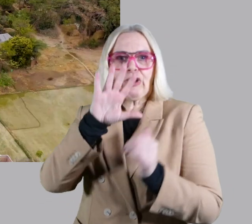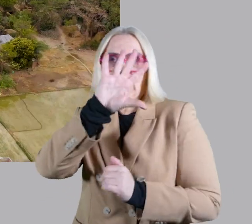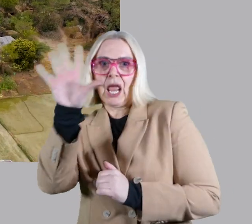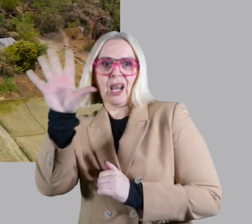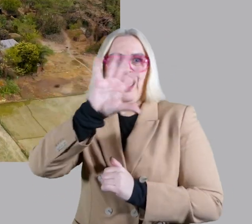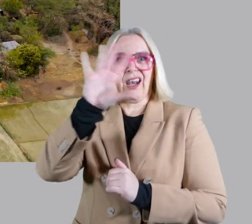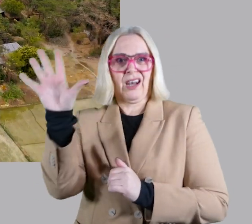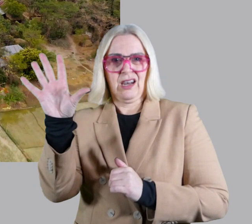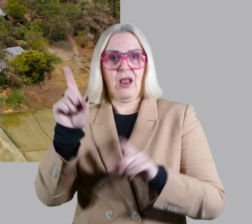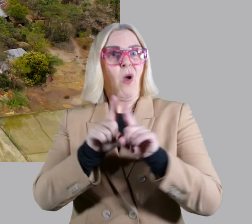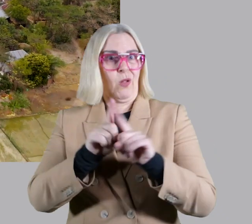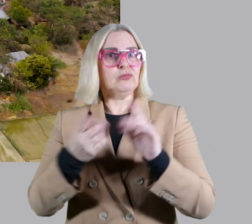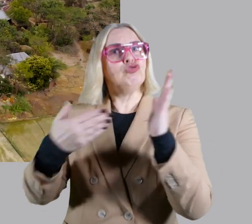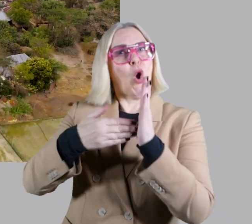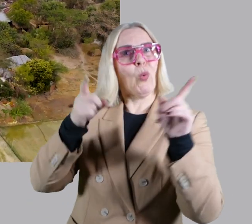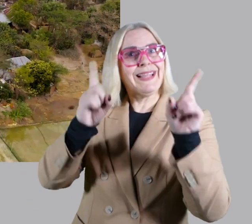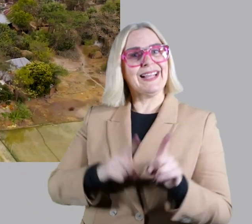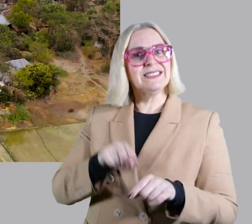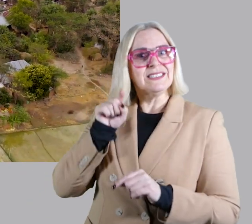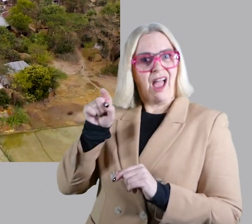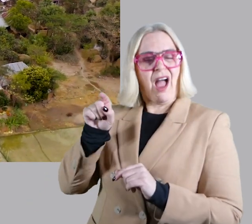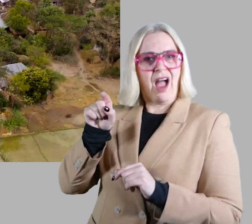in the Mediterranean countries, and also in India.